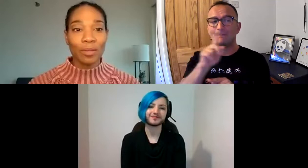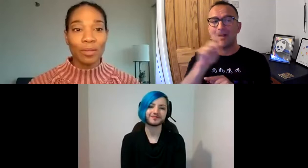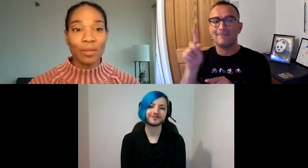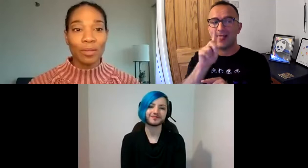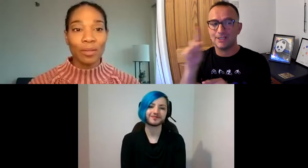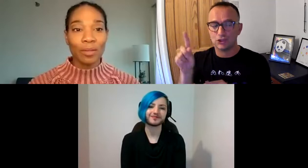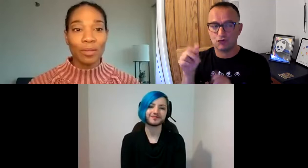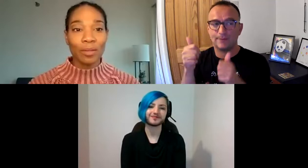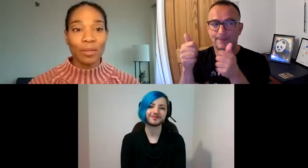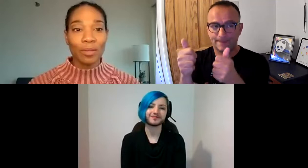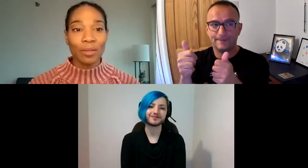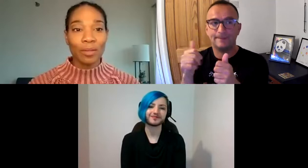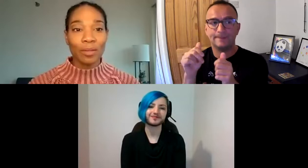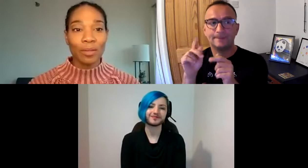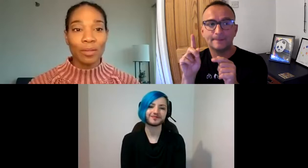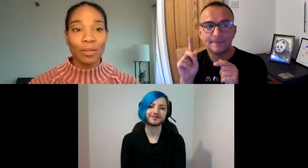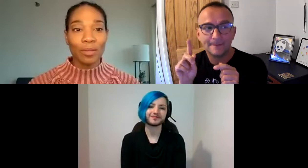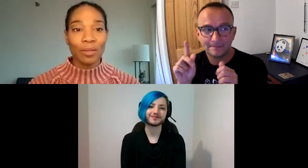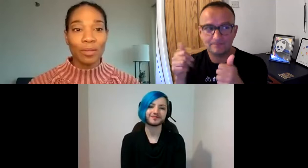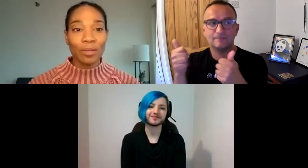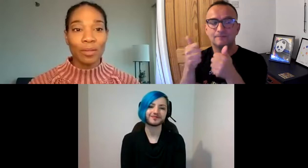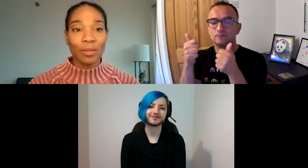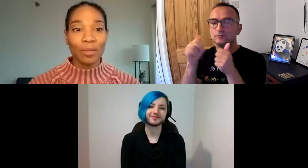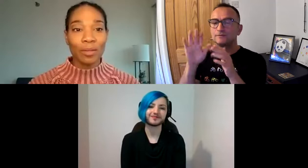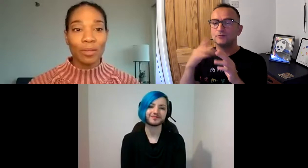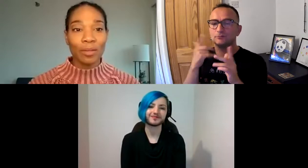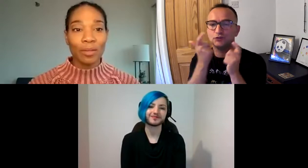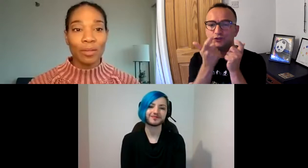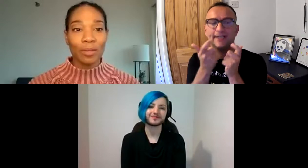a conversation as to what needs to happen that way we